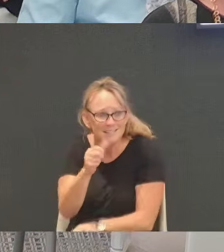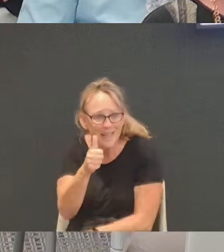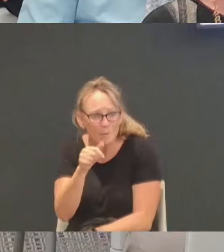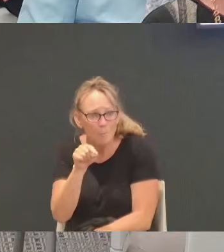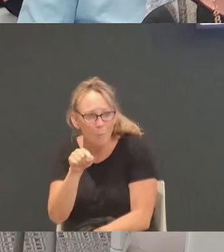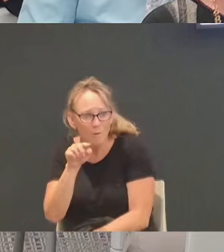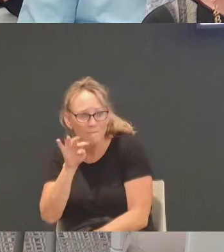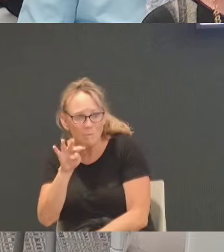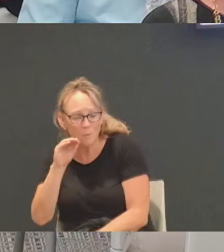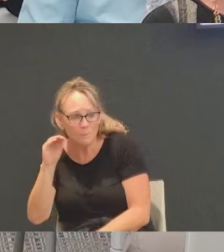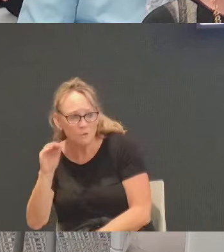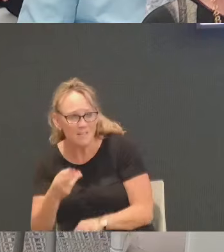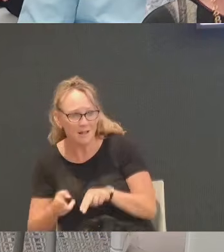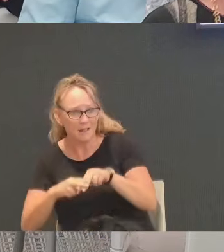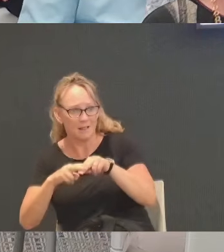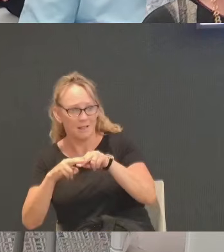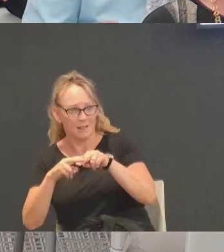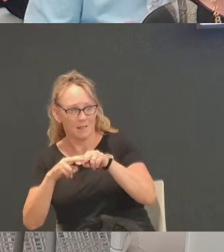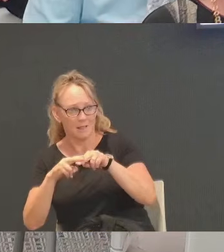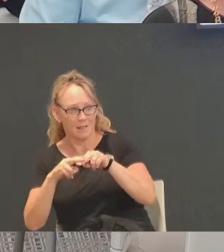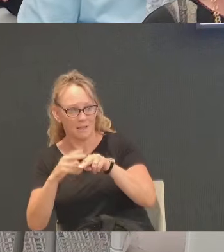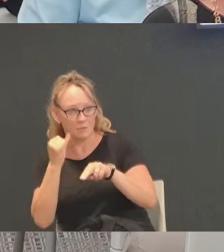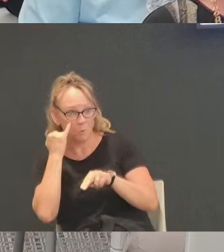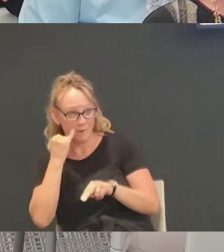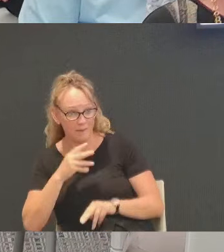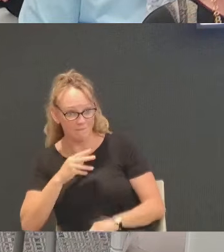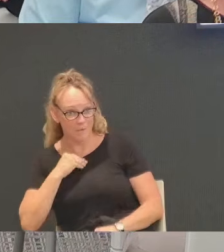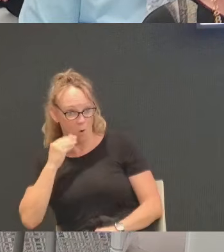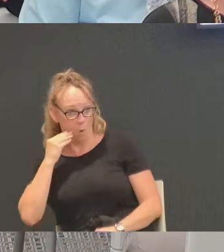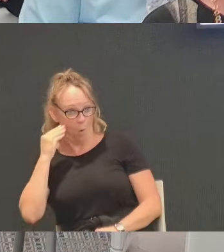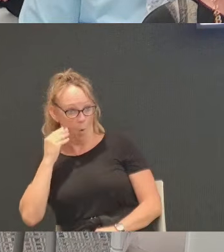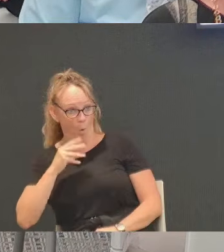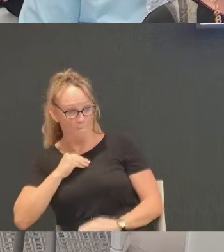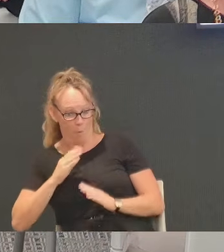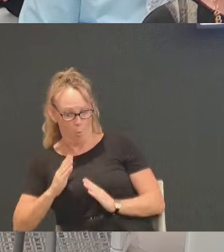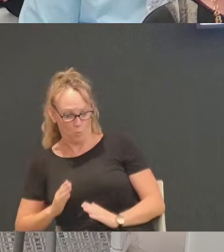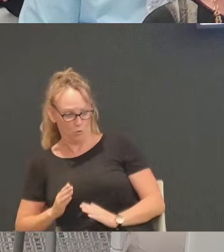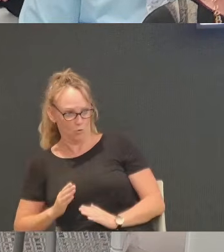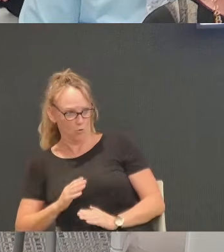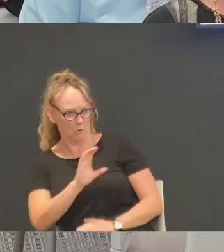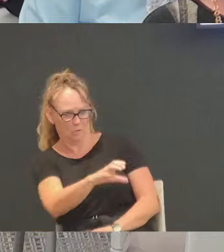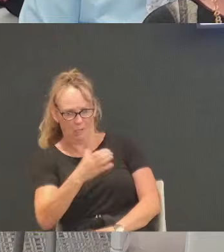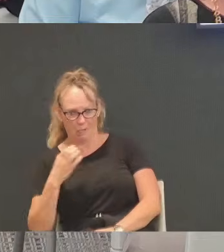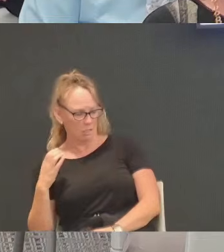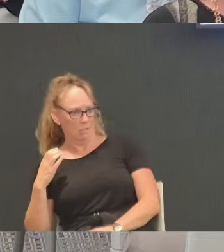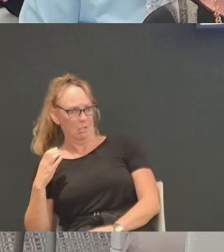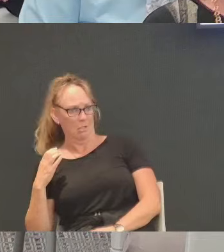So my thing is when you're asking homeowners to foot the bill, you got to ask can they afford it